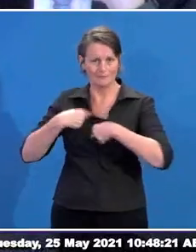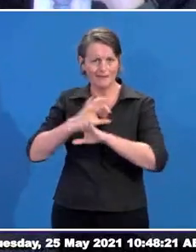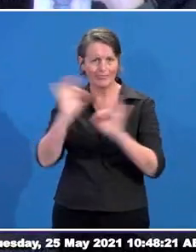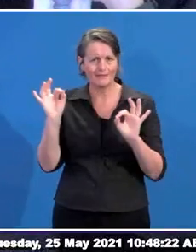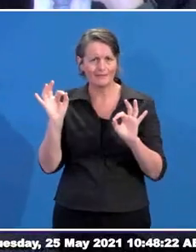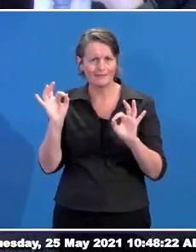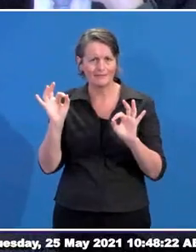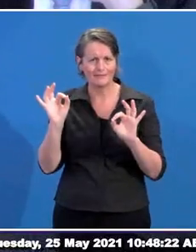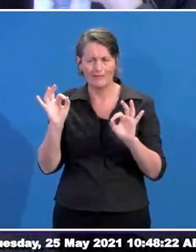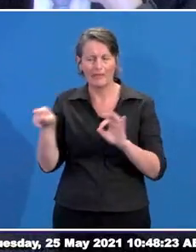Ignore it, didn't happen.